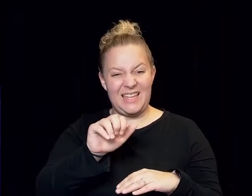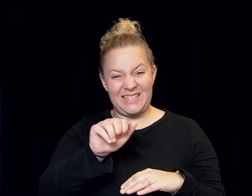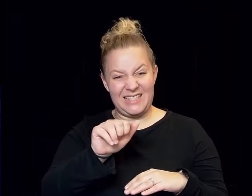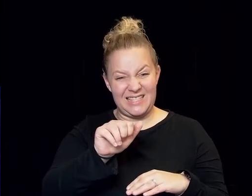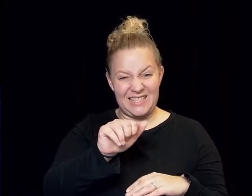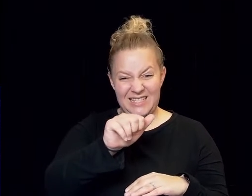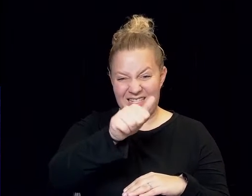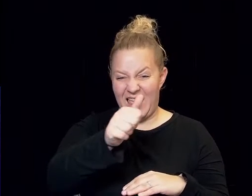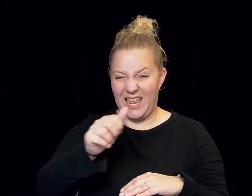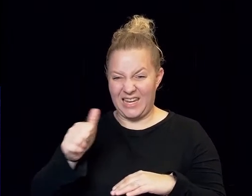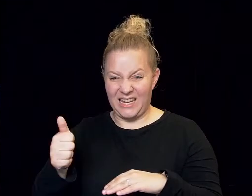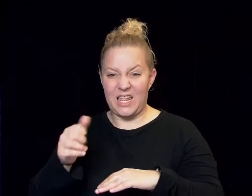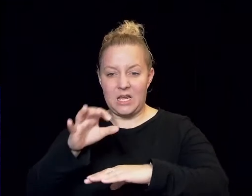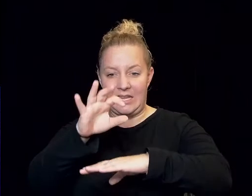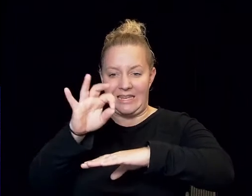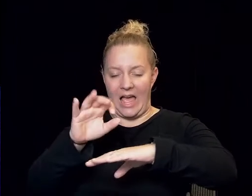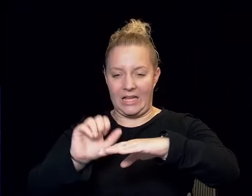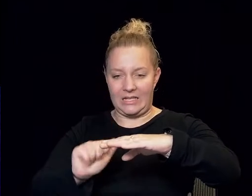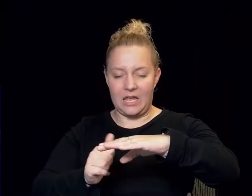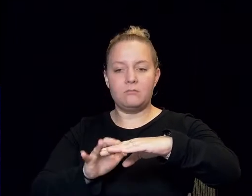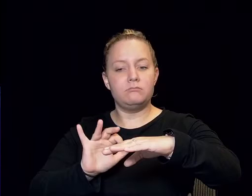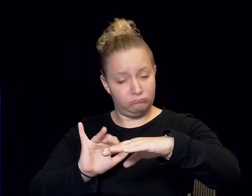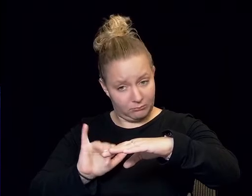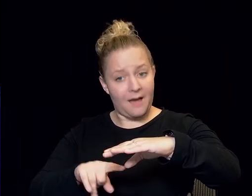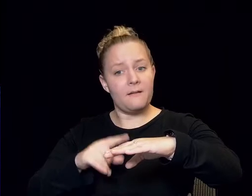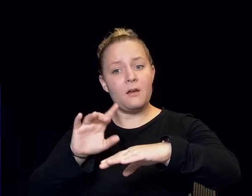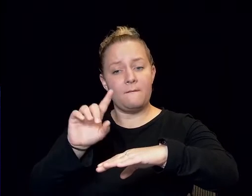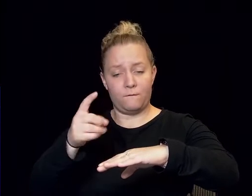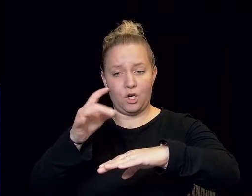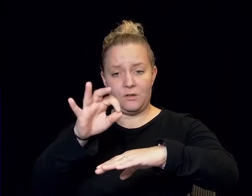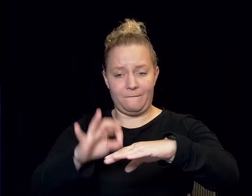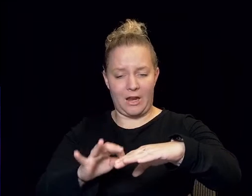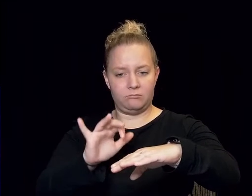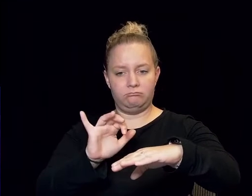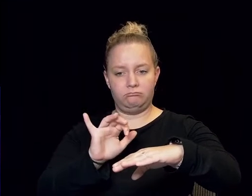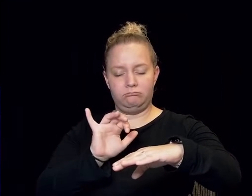resulting denominator for that first fraction. So, I'm just going to go ahead and keep that